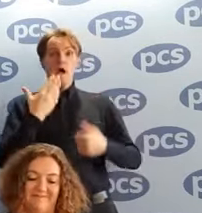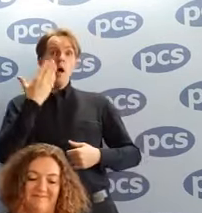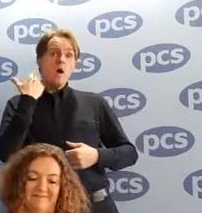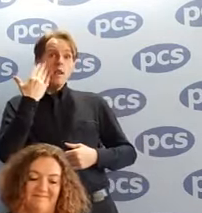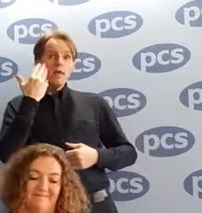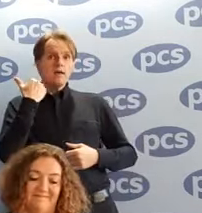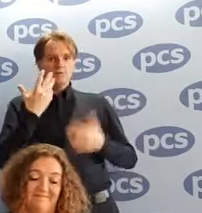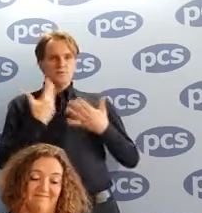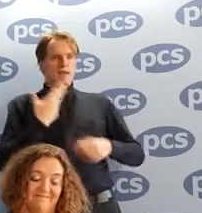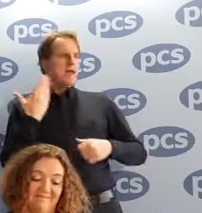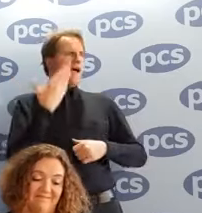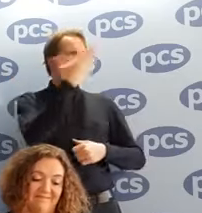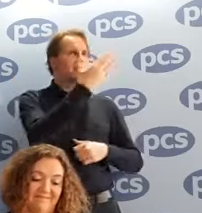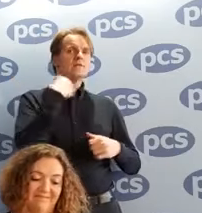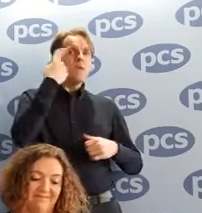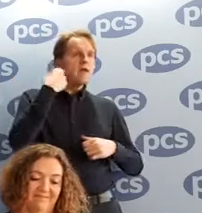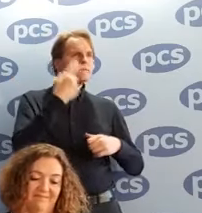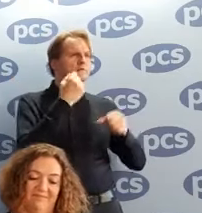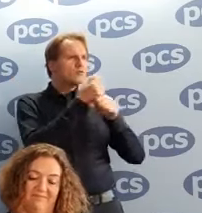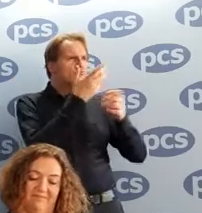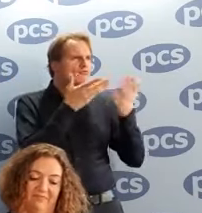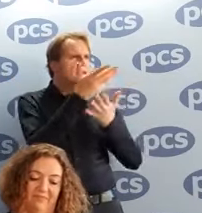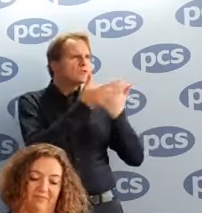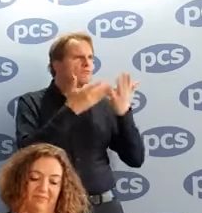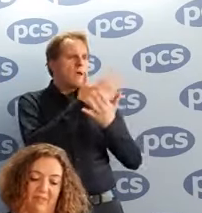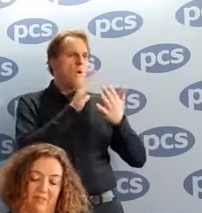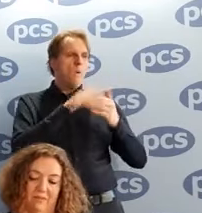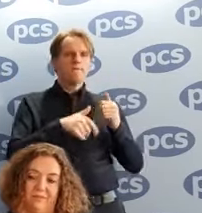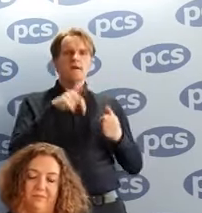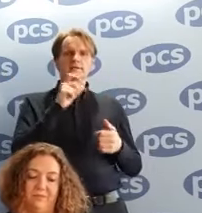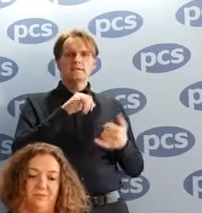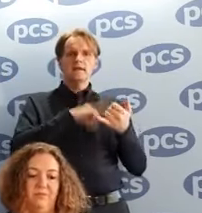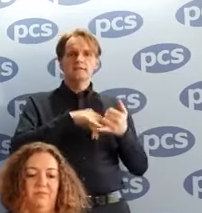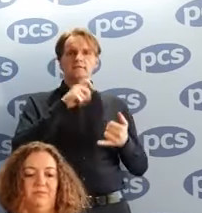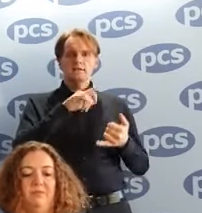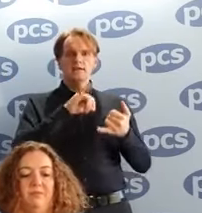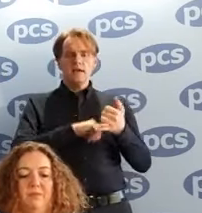Compensation Scheme what I can say is that rest assured we are still at the